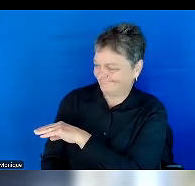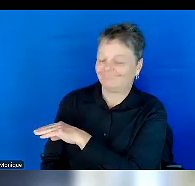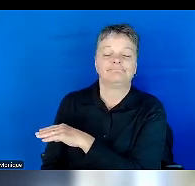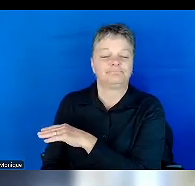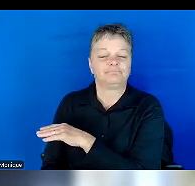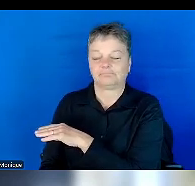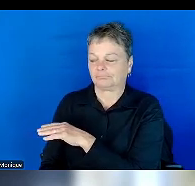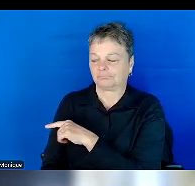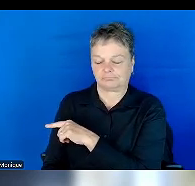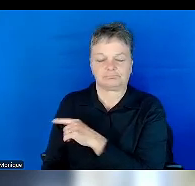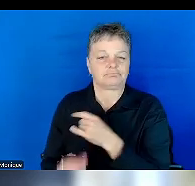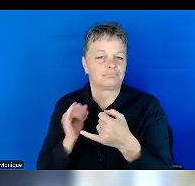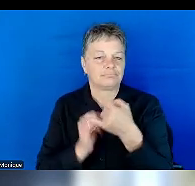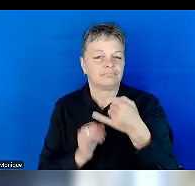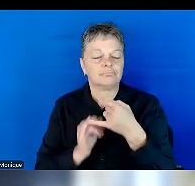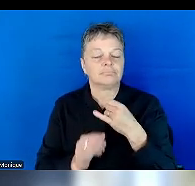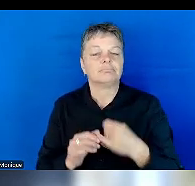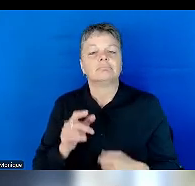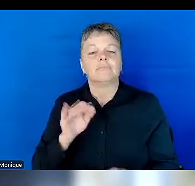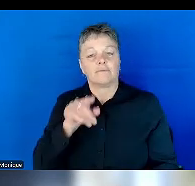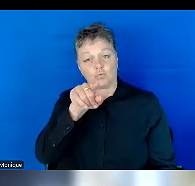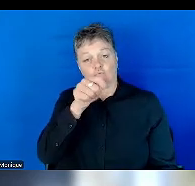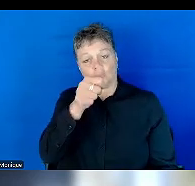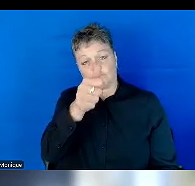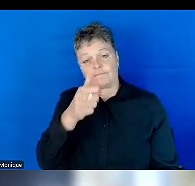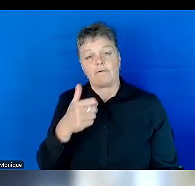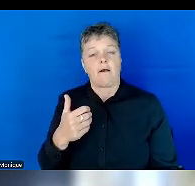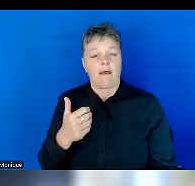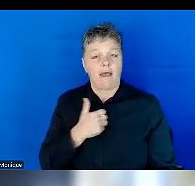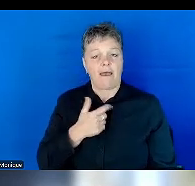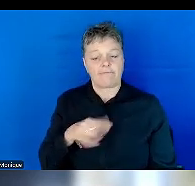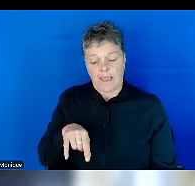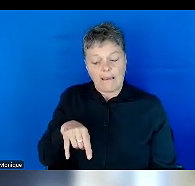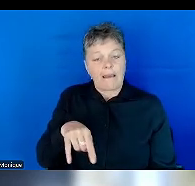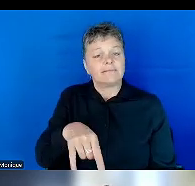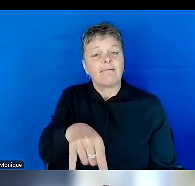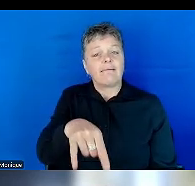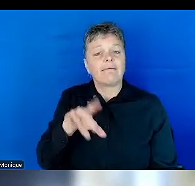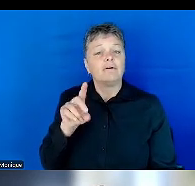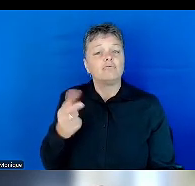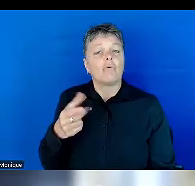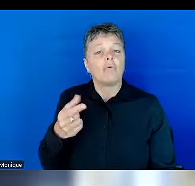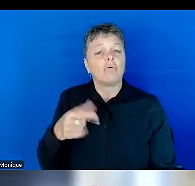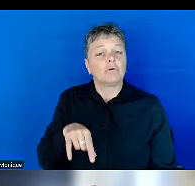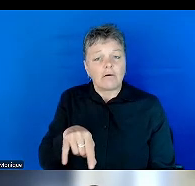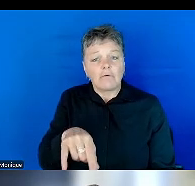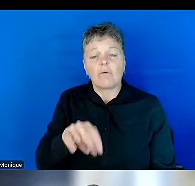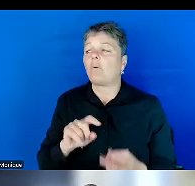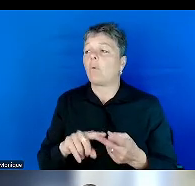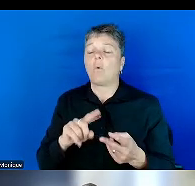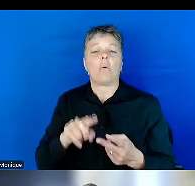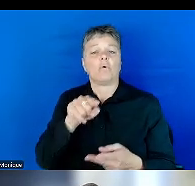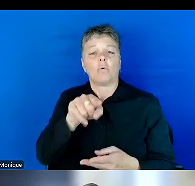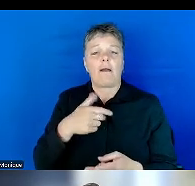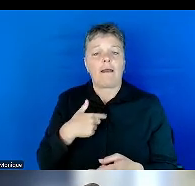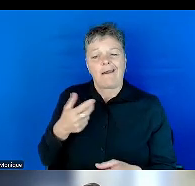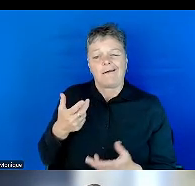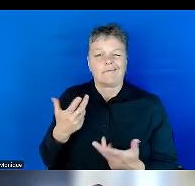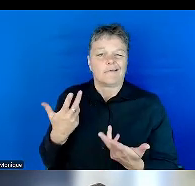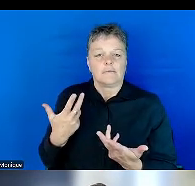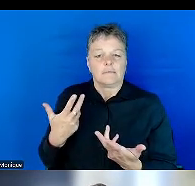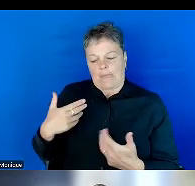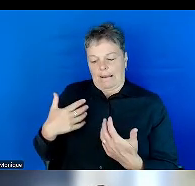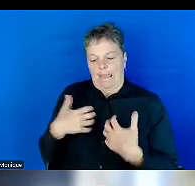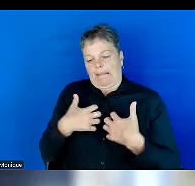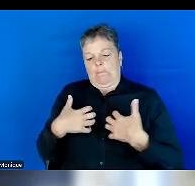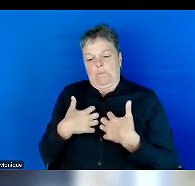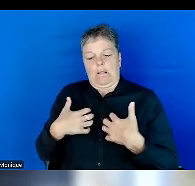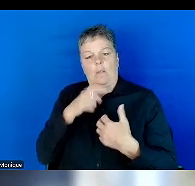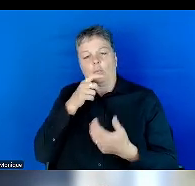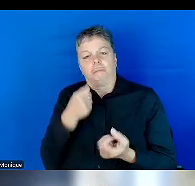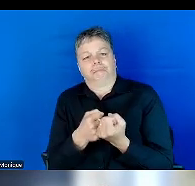because of your guide dog or service animal, uh we can also give you advice in that uh about that.